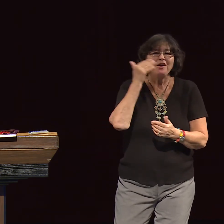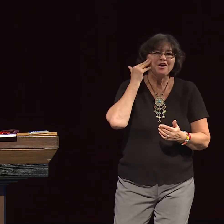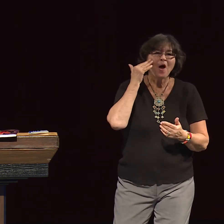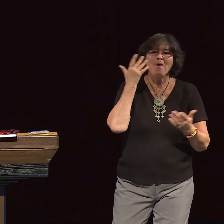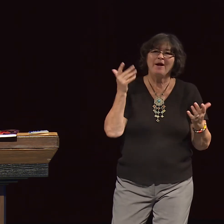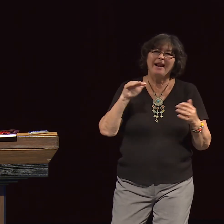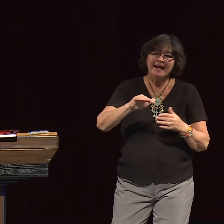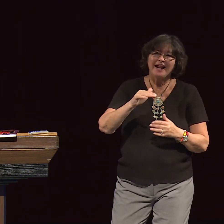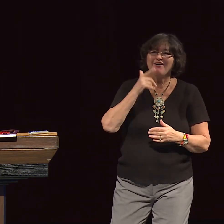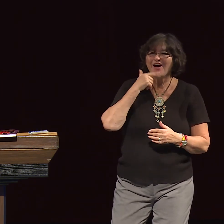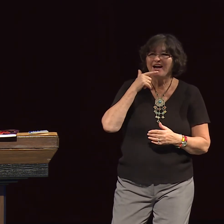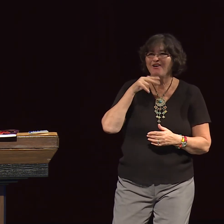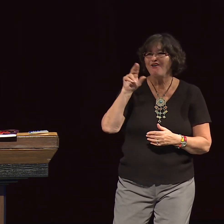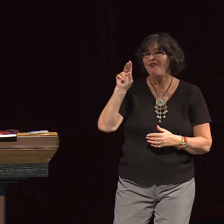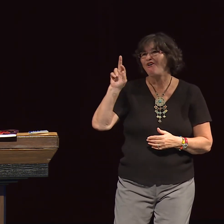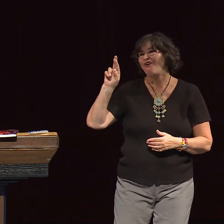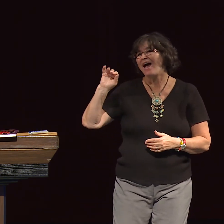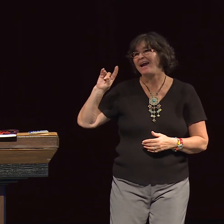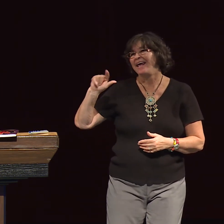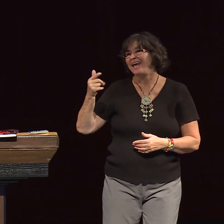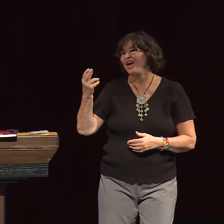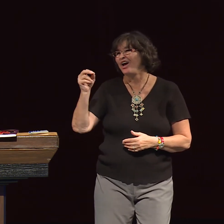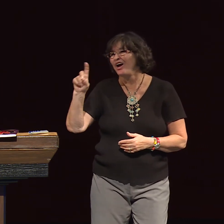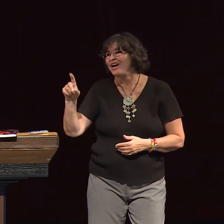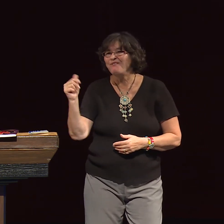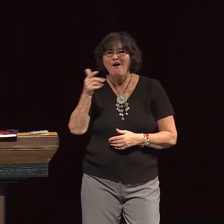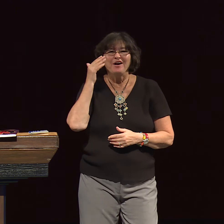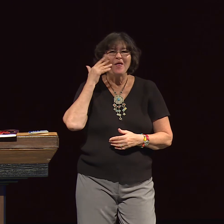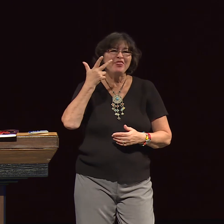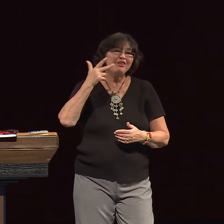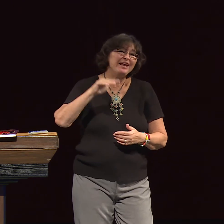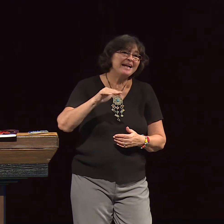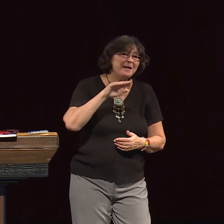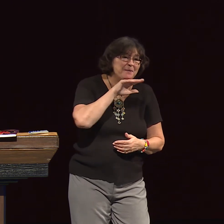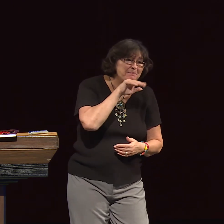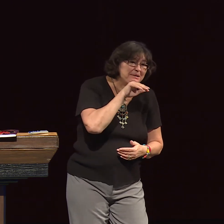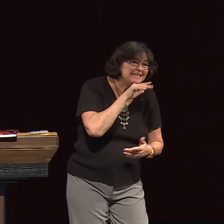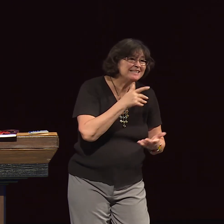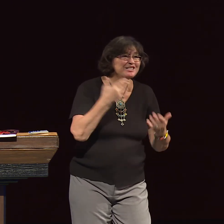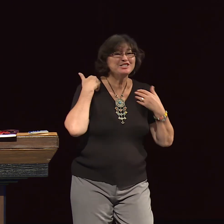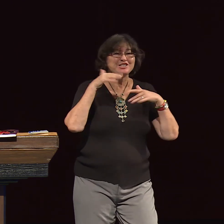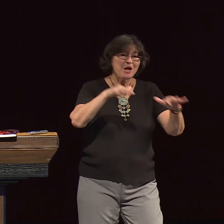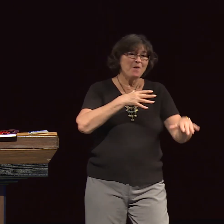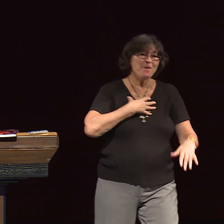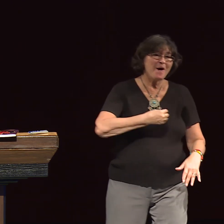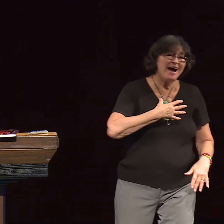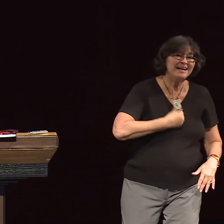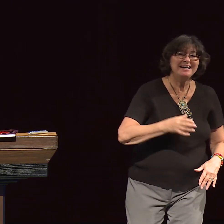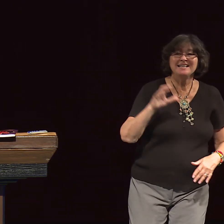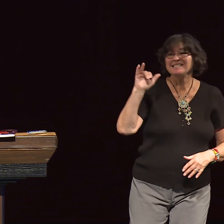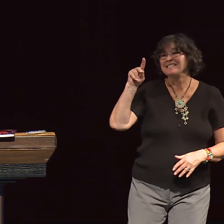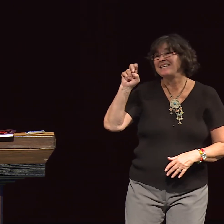I'm sure you all know the story of Little Red Riding Hood, The Three Little Pigs, Snow White, Cinderella,